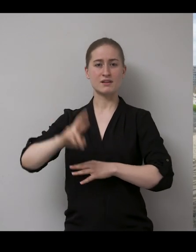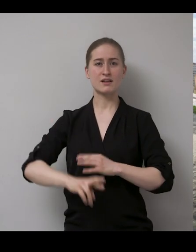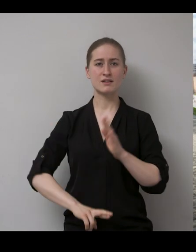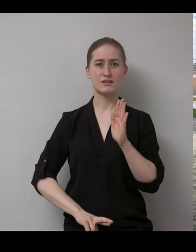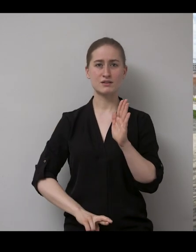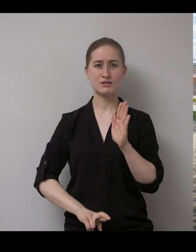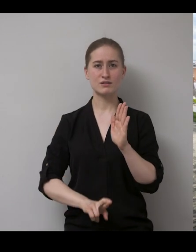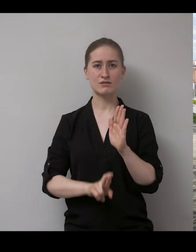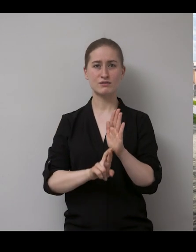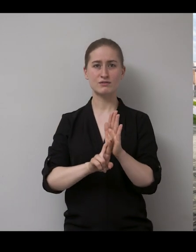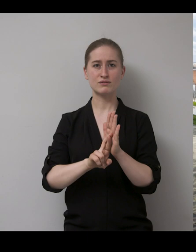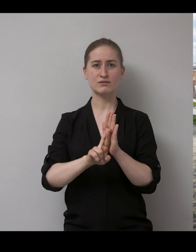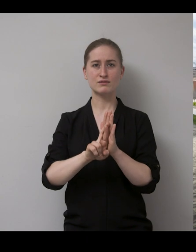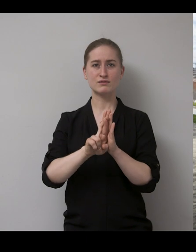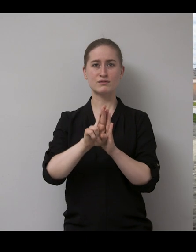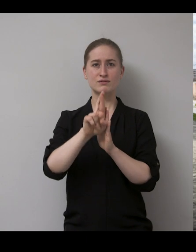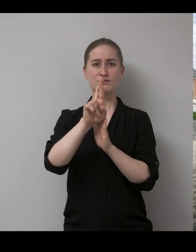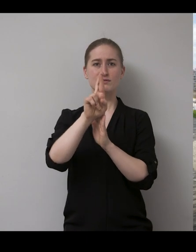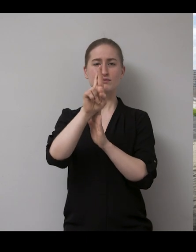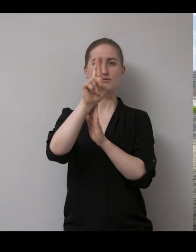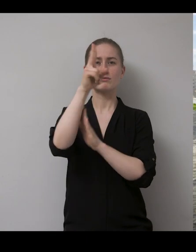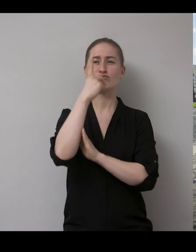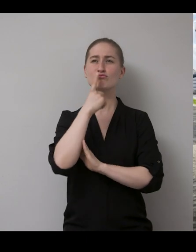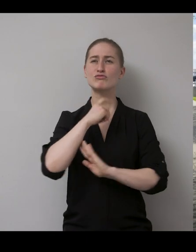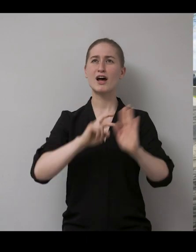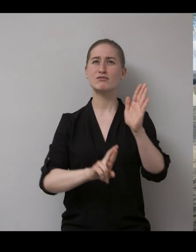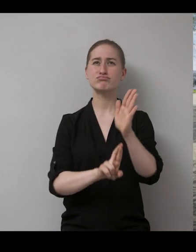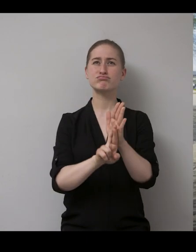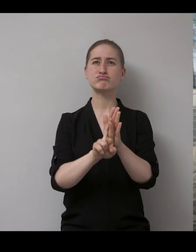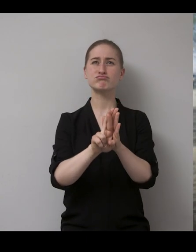And the rocket's red glare